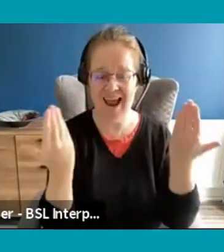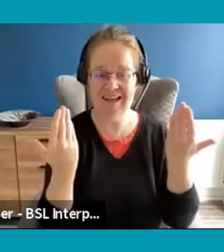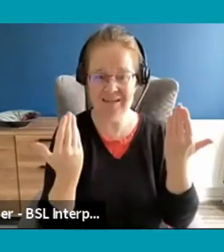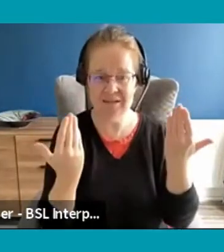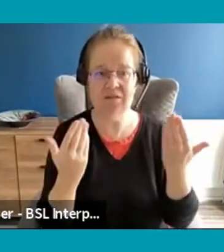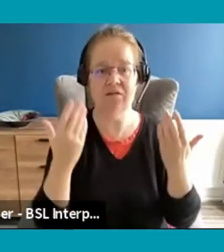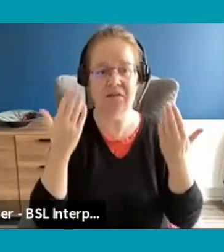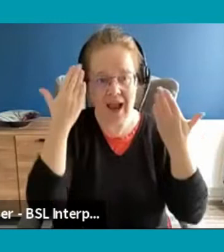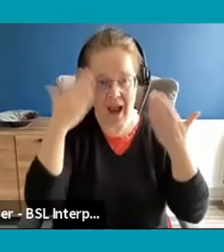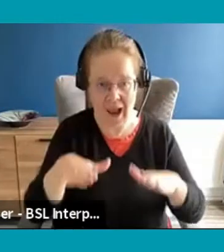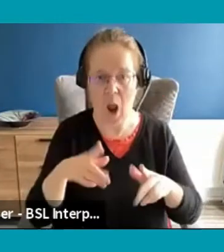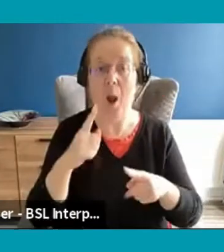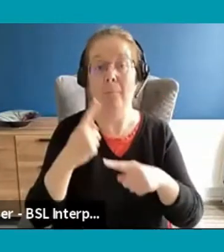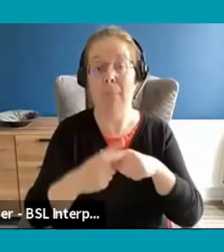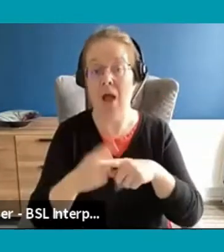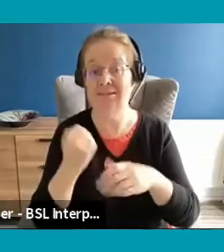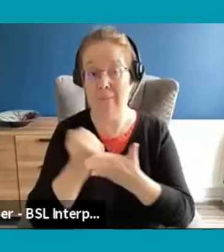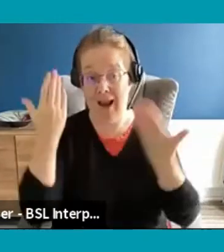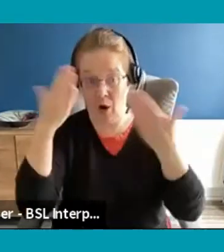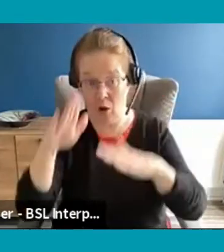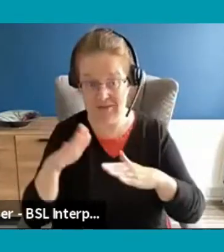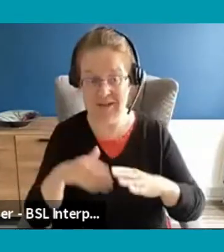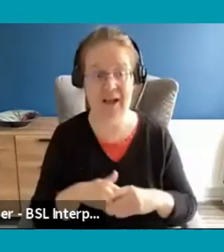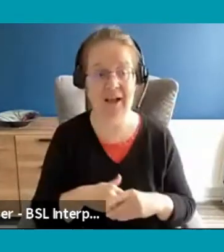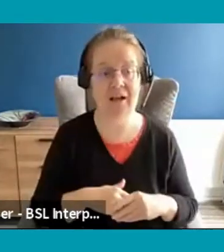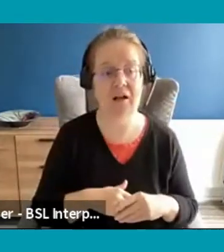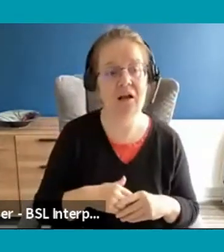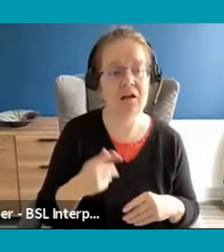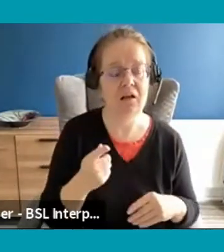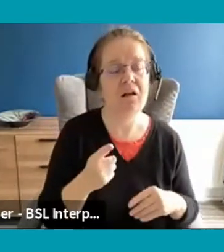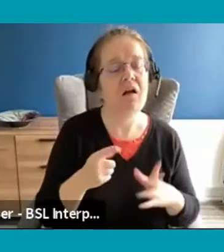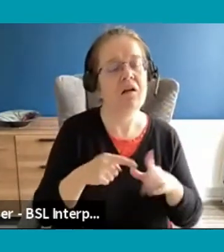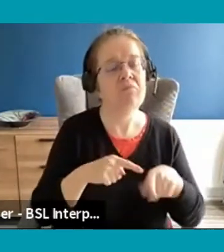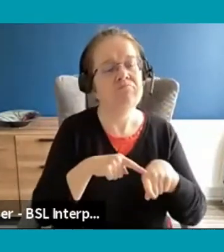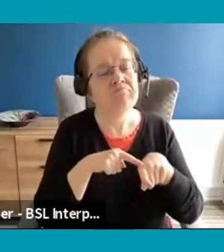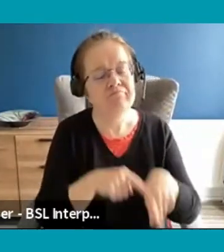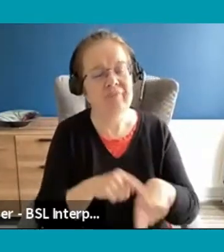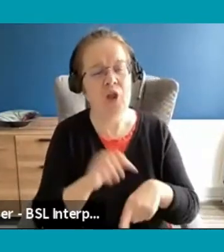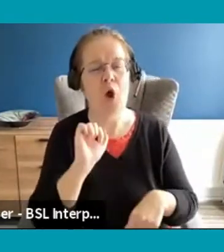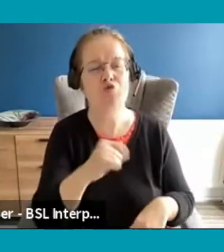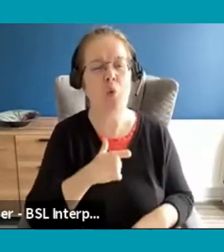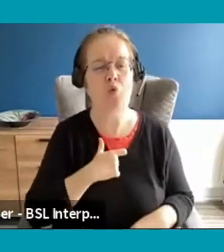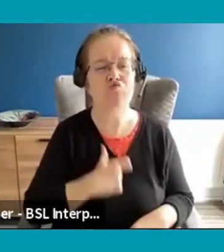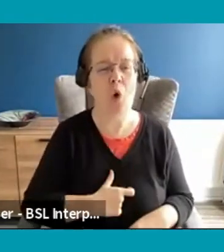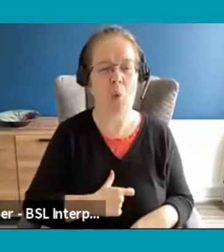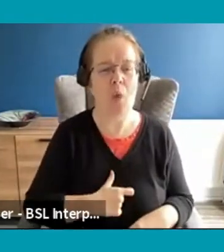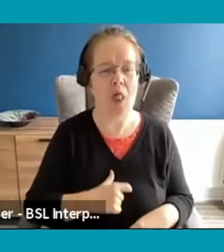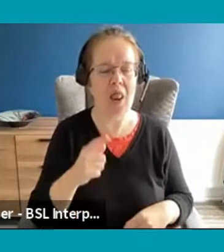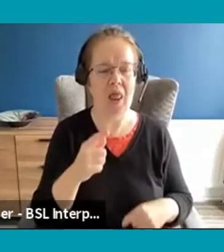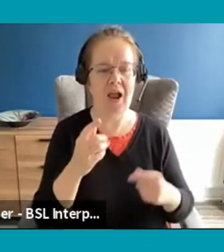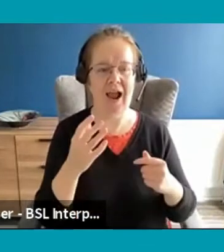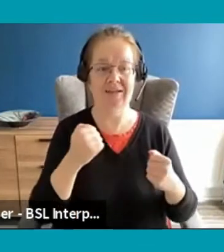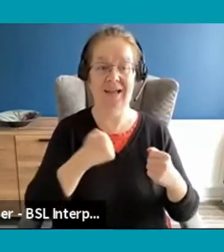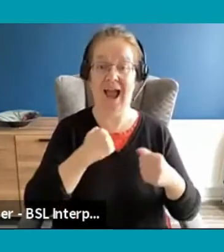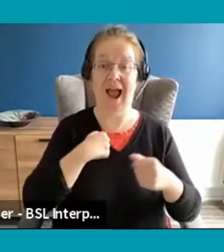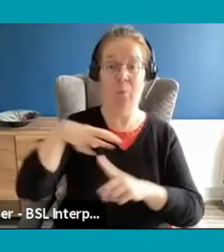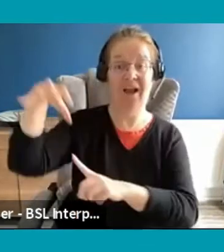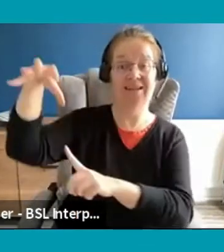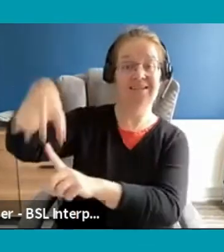plus the bank holidays come week. And again it depends what role you're in at DPD, because obviously our depot's for example they still sort on bank